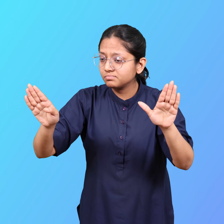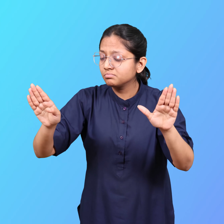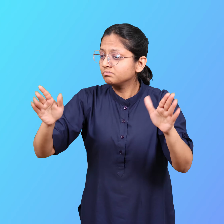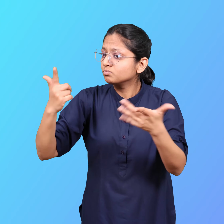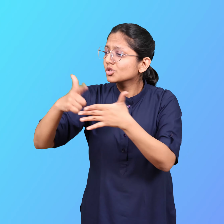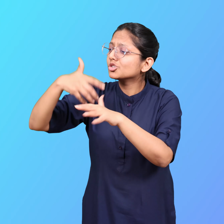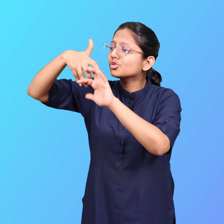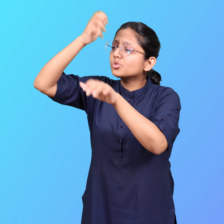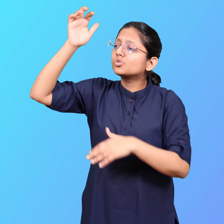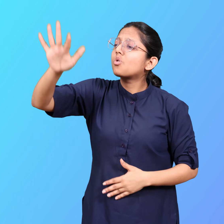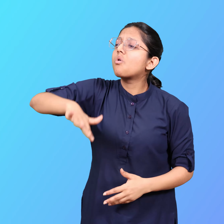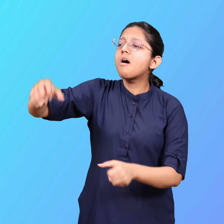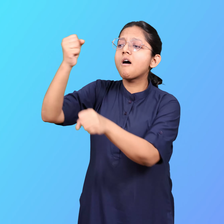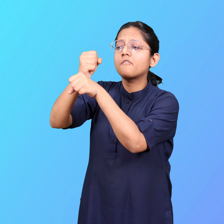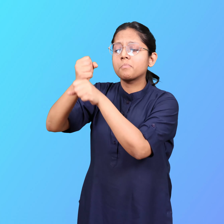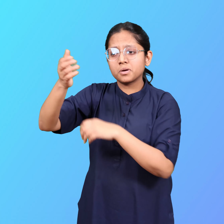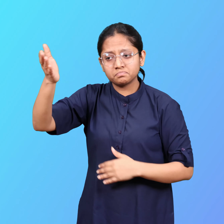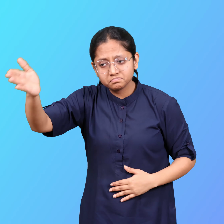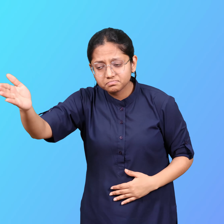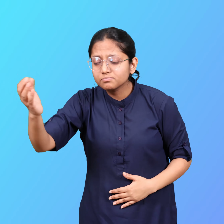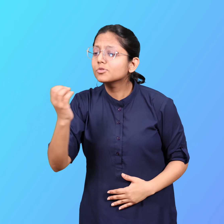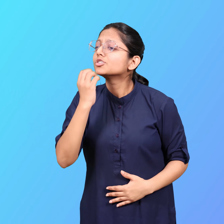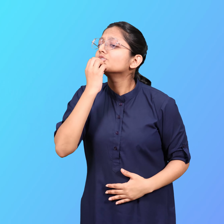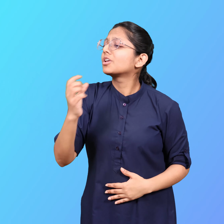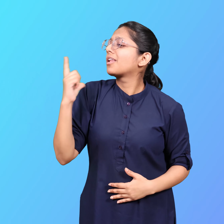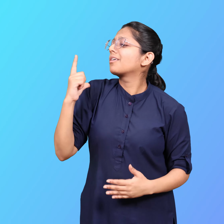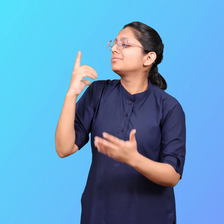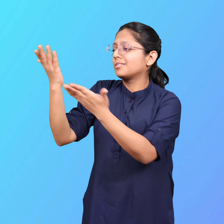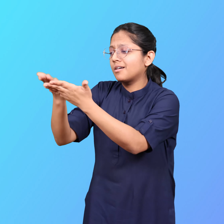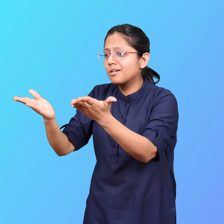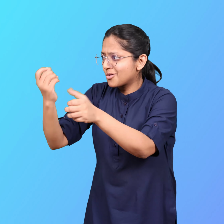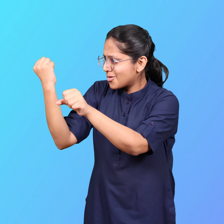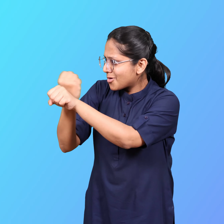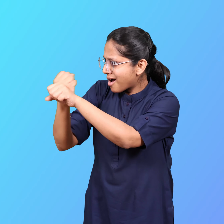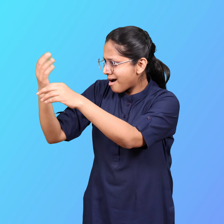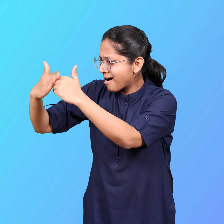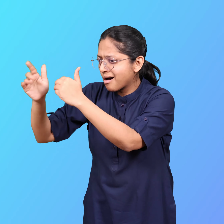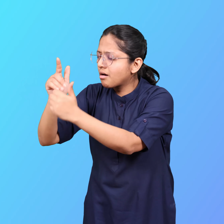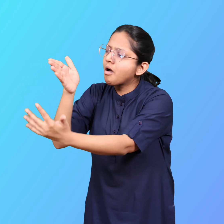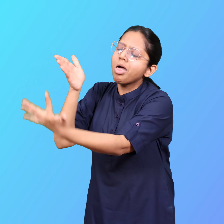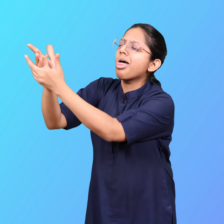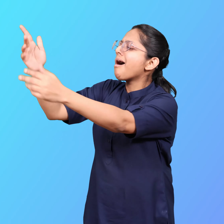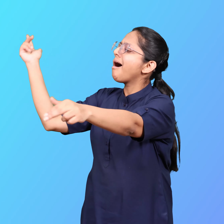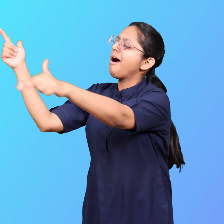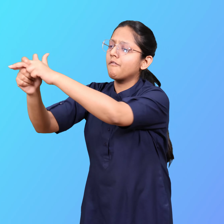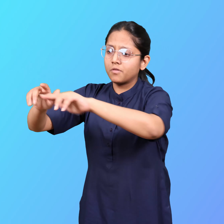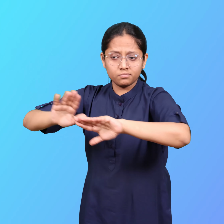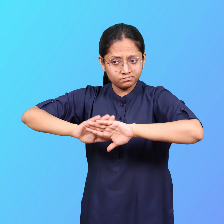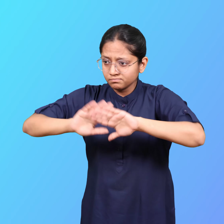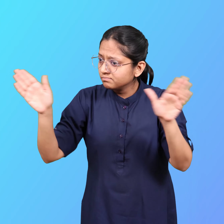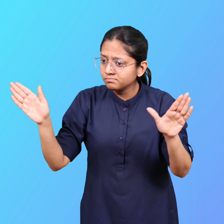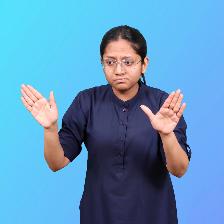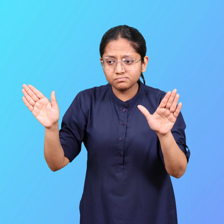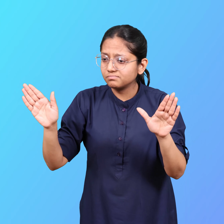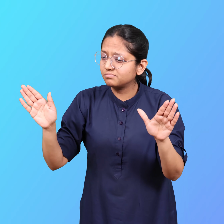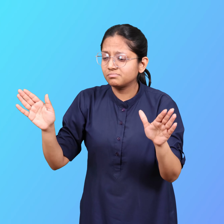Do not bother the workers or try to stop the work on this Temple of God. Let the Jewish governor and the Jewish leaders rebuild it.